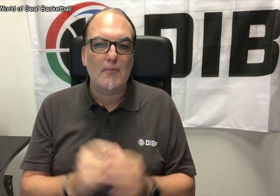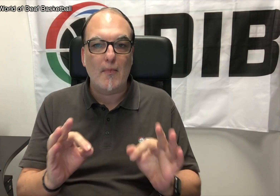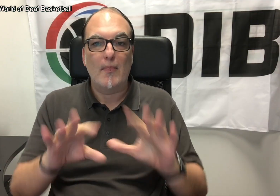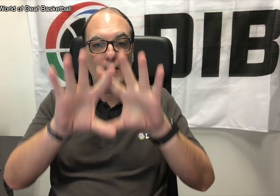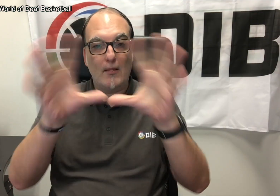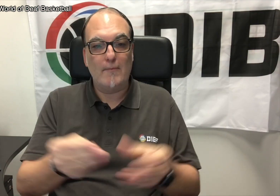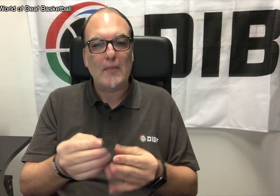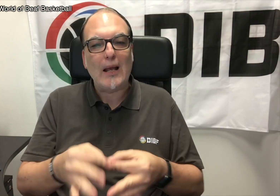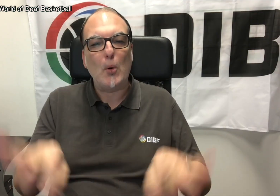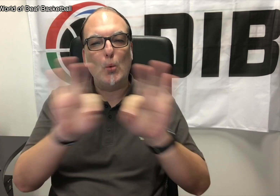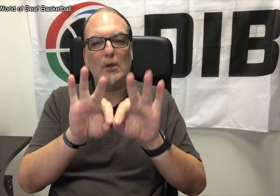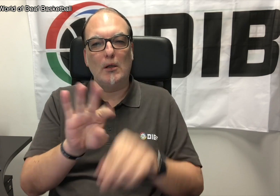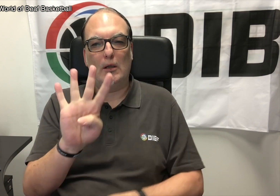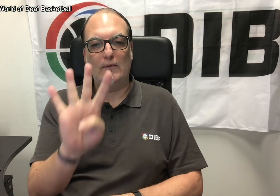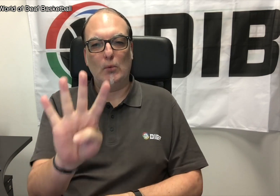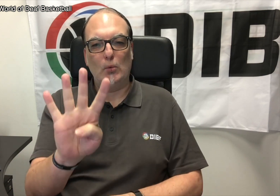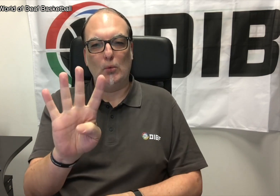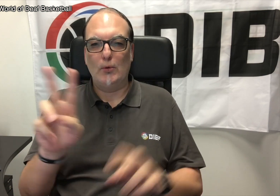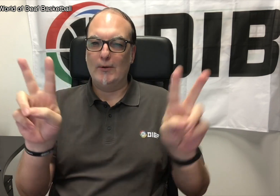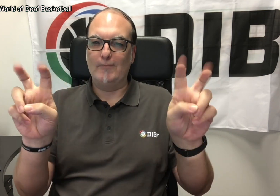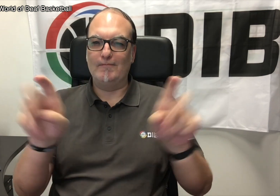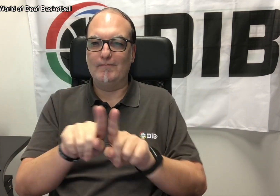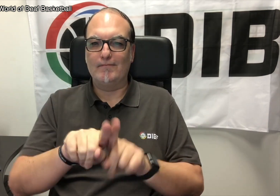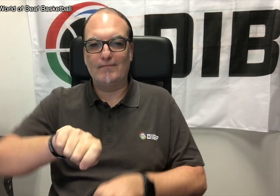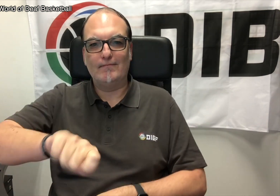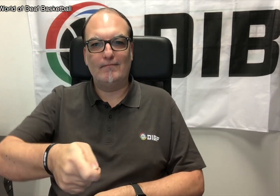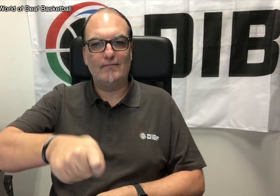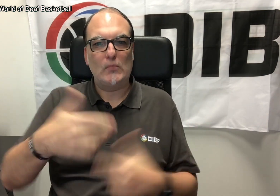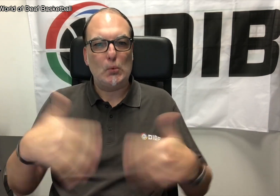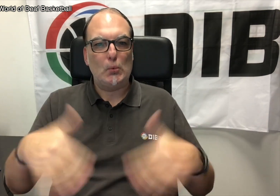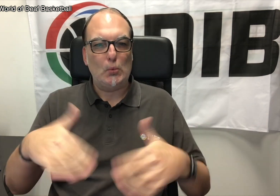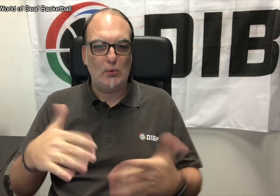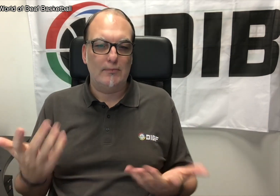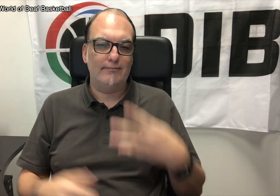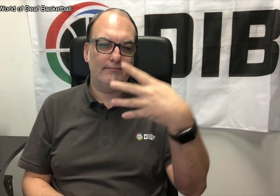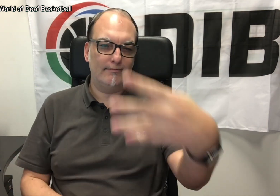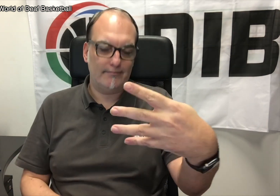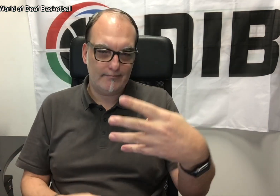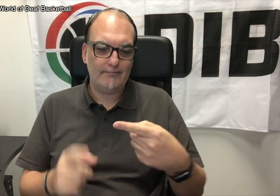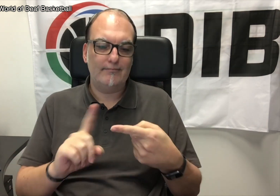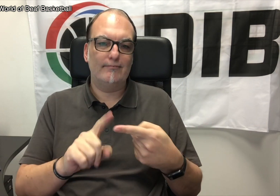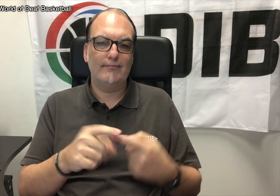Overall EC was split into 4 important issues: